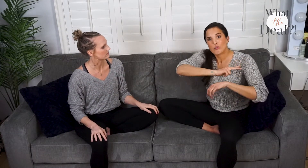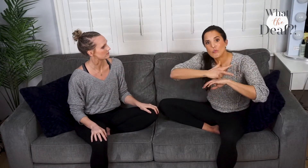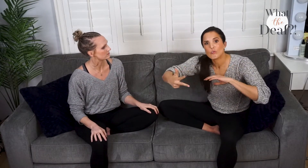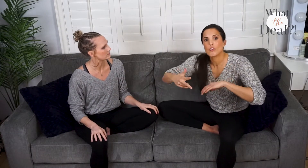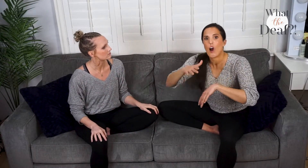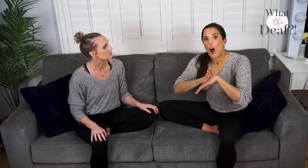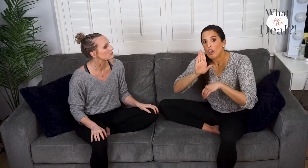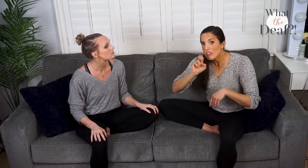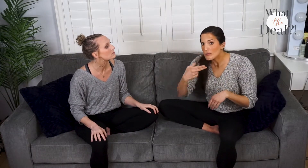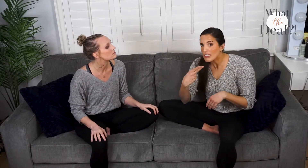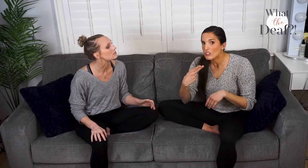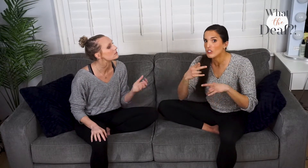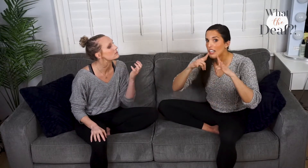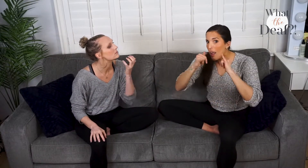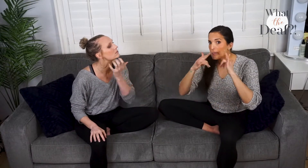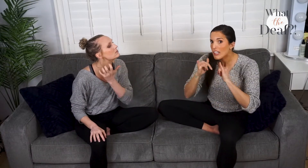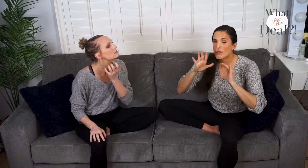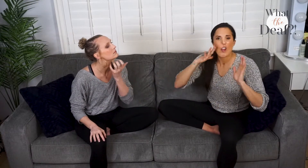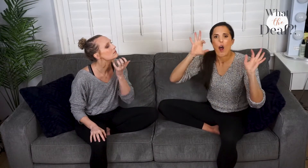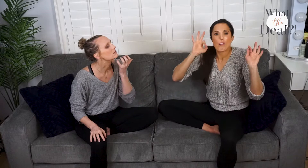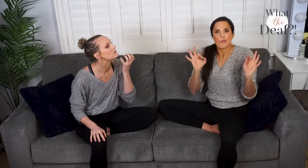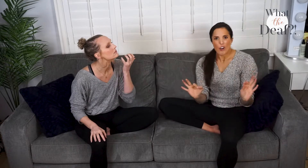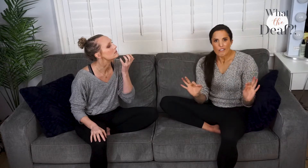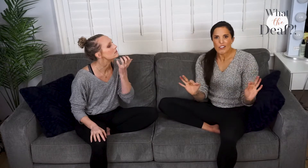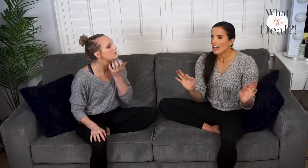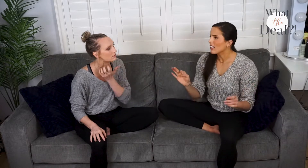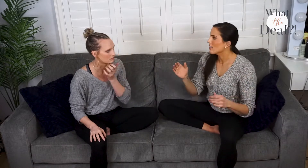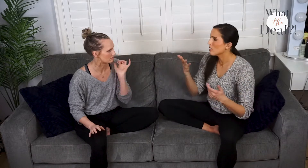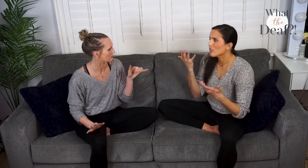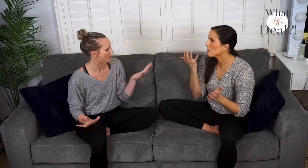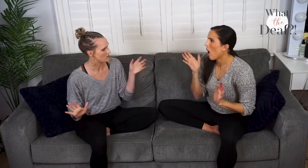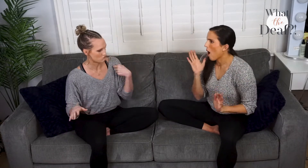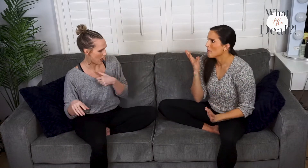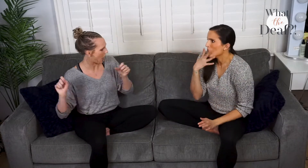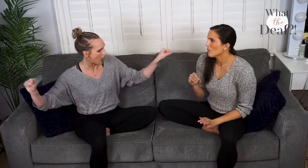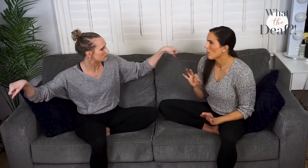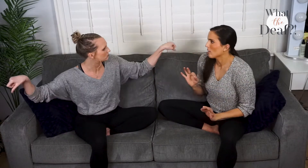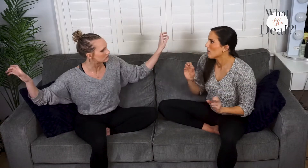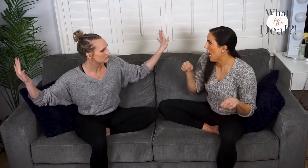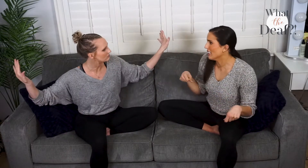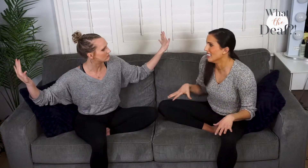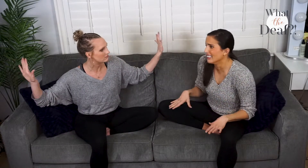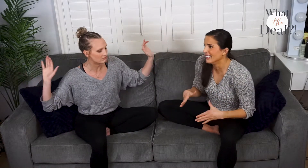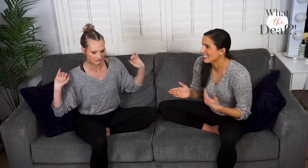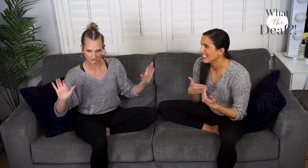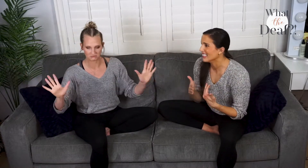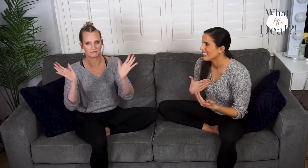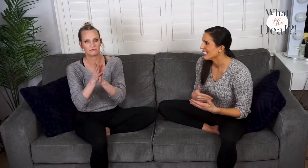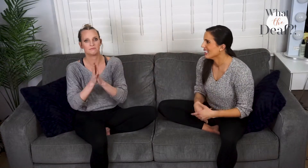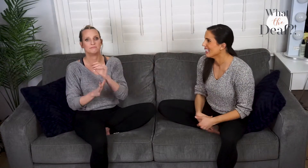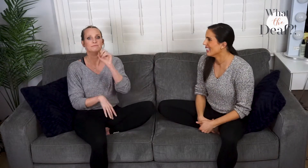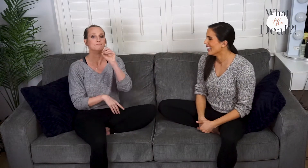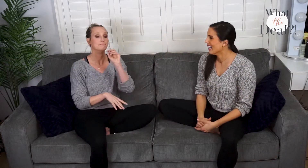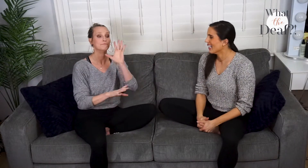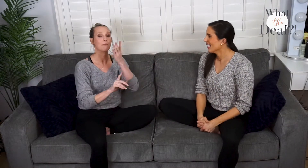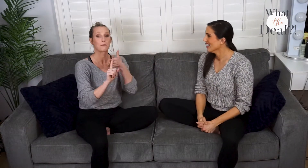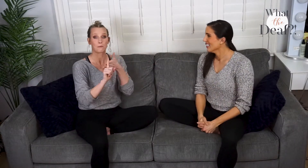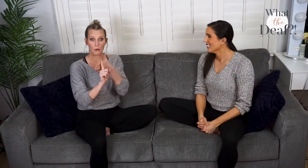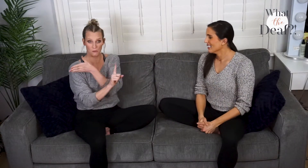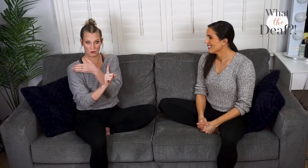on the beach and they were camping and we thought, perfect! Oh, it was amazing. Like beautiful. Like we can totally do that, it's easy.